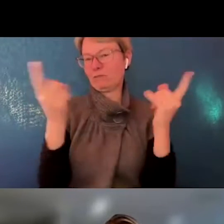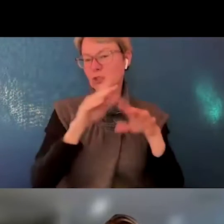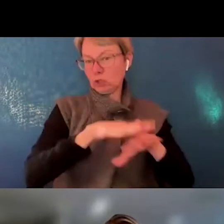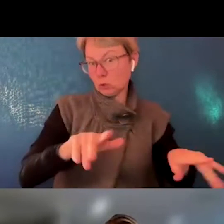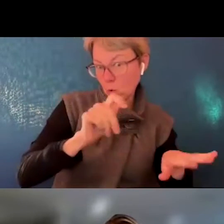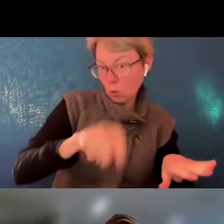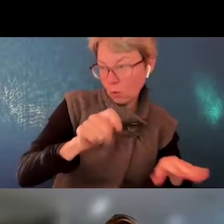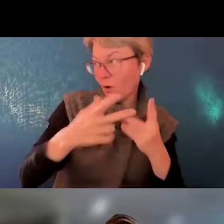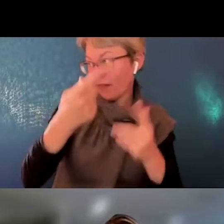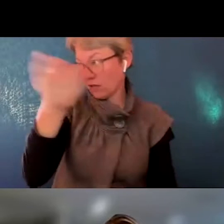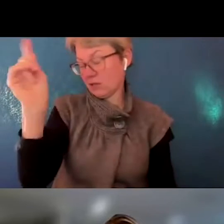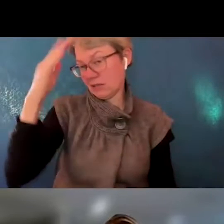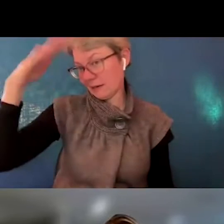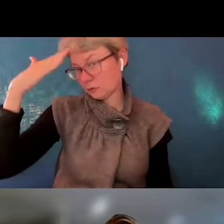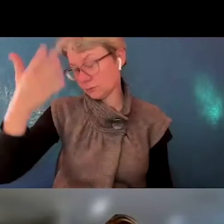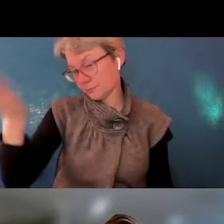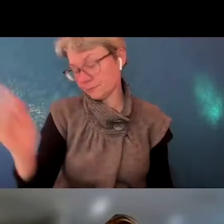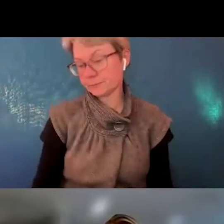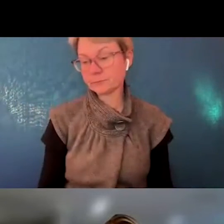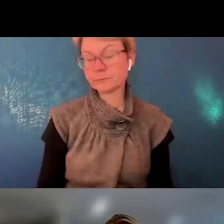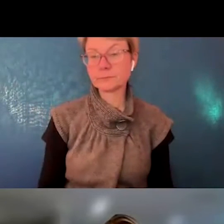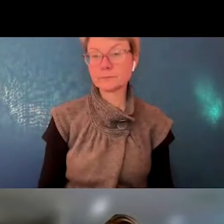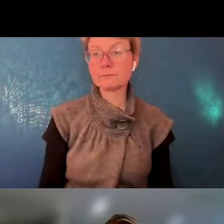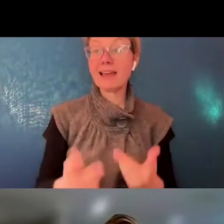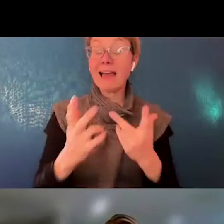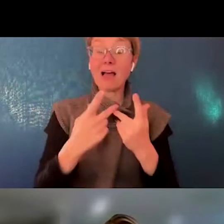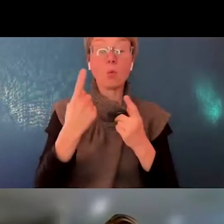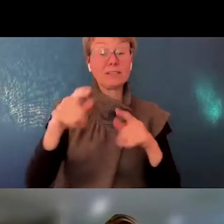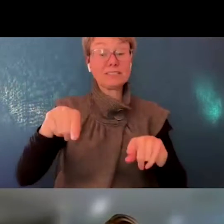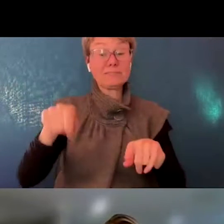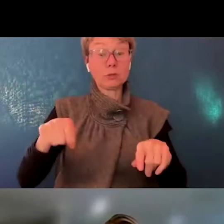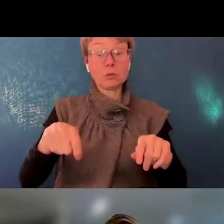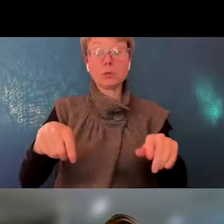of other differences we do sit down at the bar table we don't stand up in the children's Court